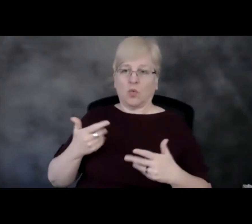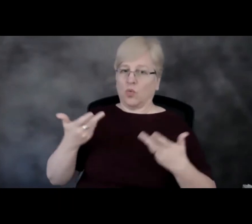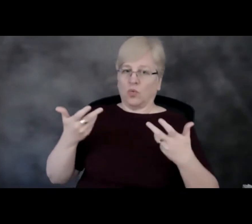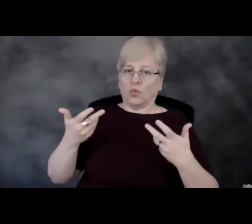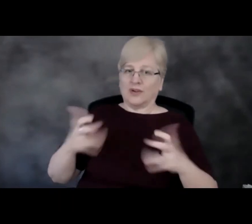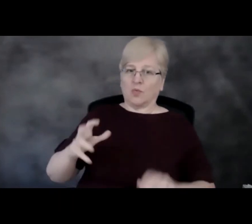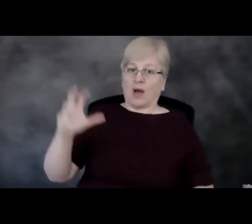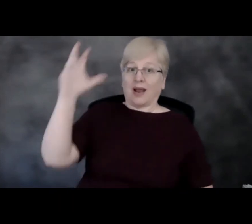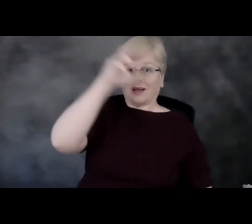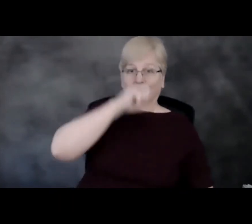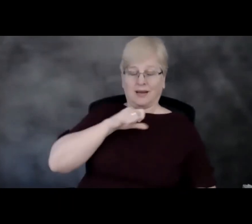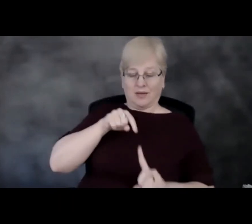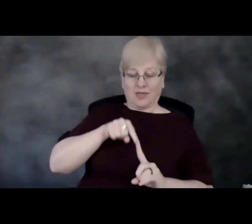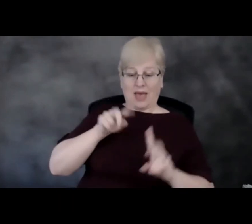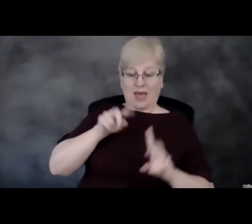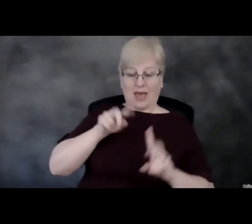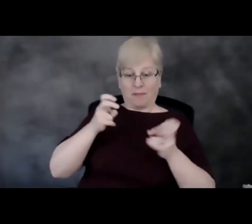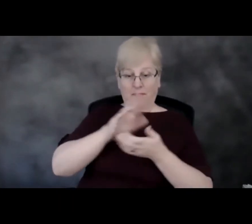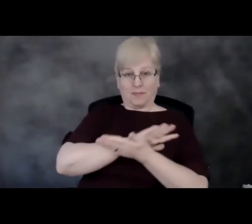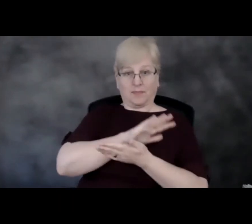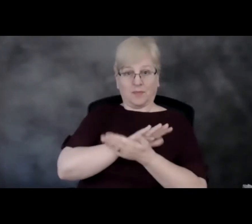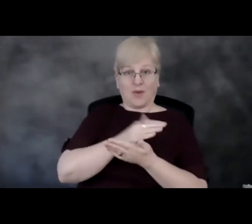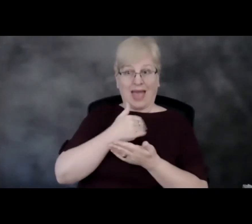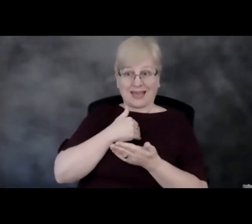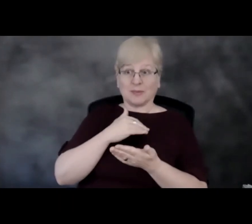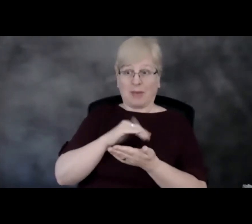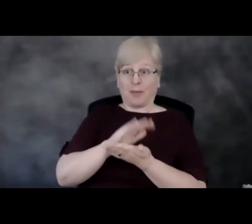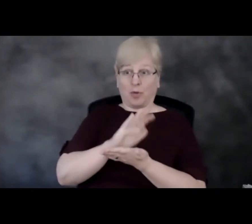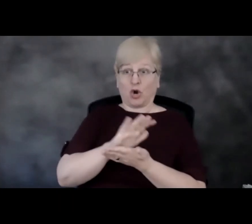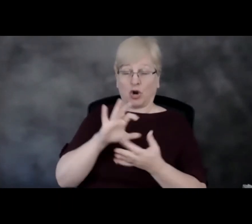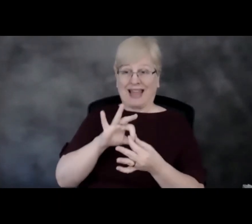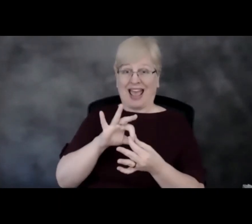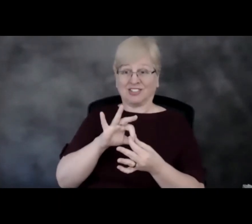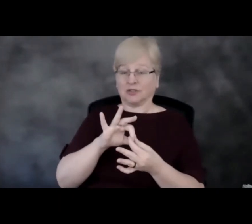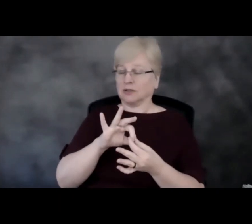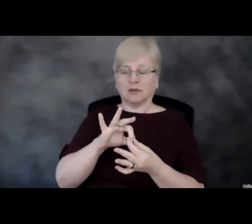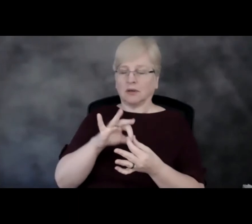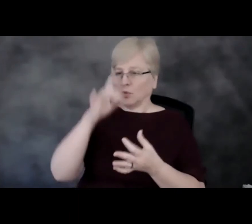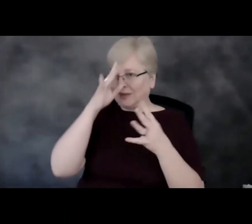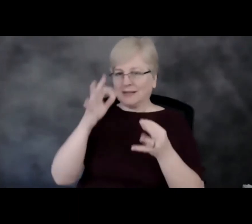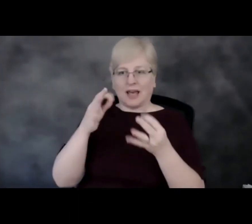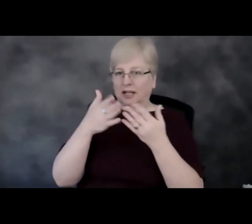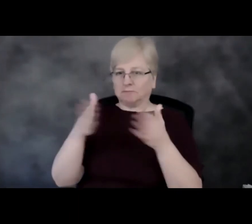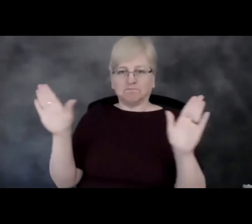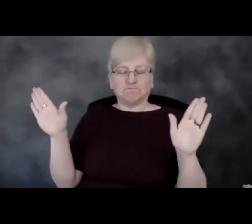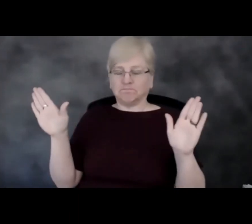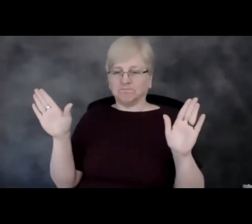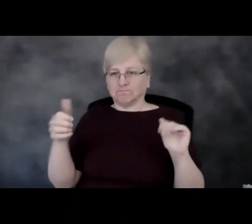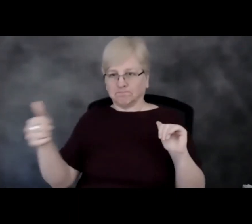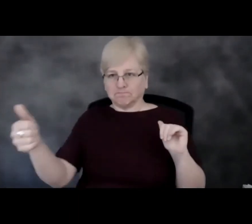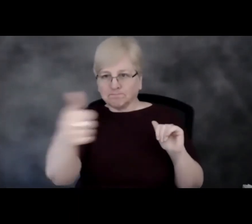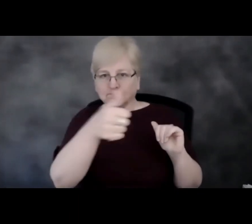title was a paper, 17:36:59 we have focused the proactive invitation,